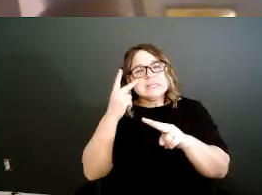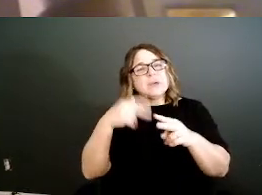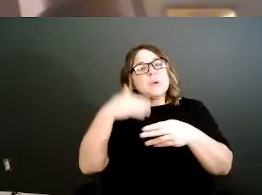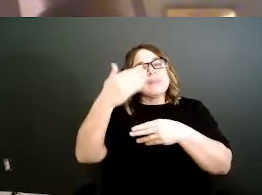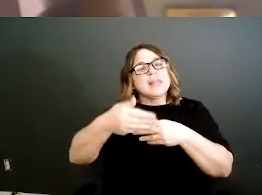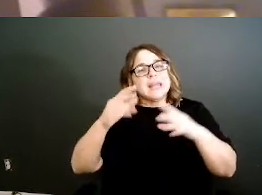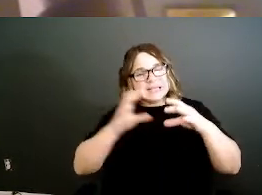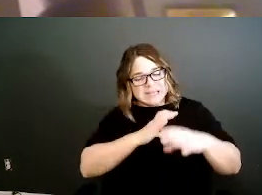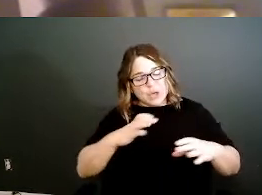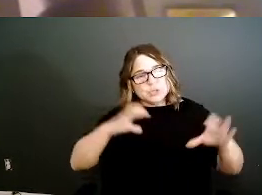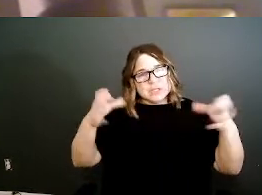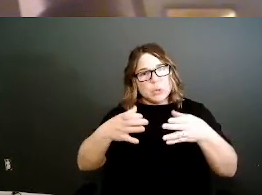CONVERSATIONS, SOMETIMES OUR MESSY IS AND PERHAPS